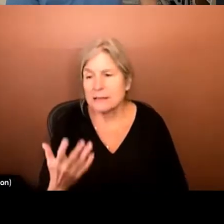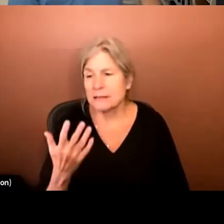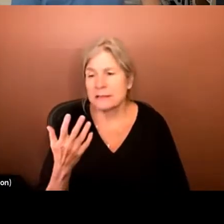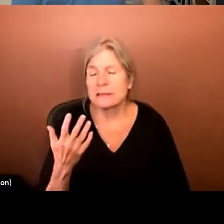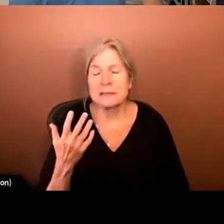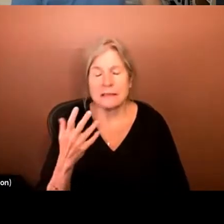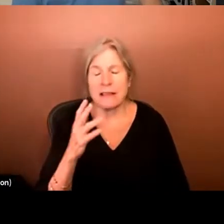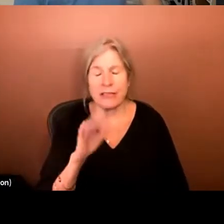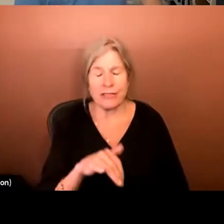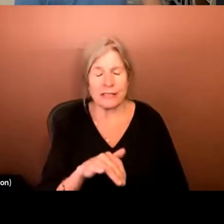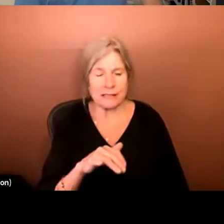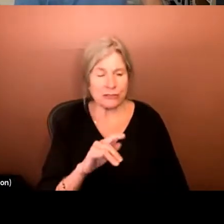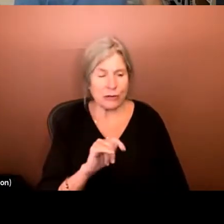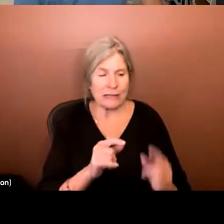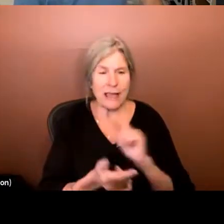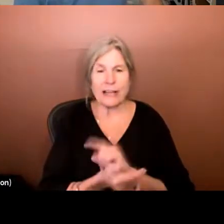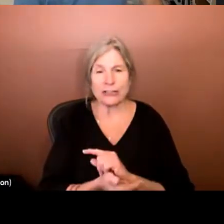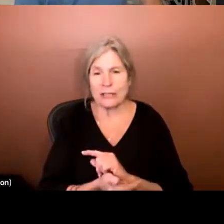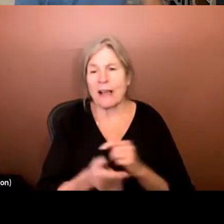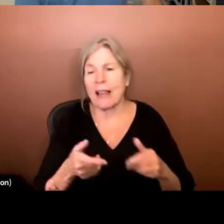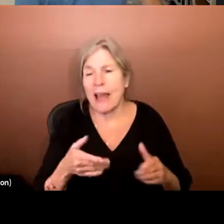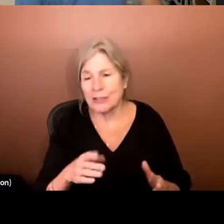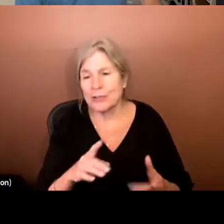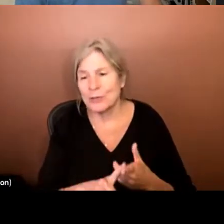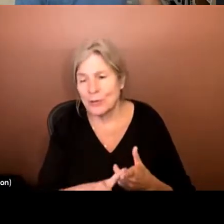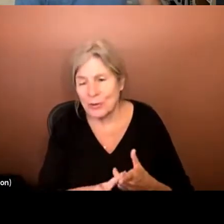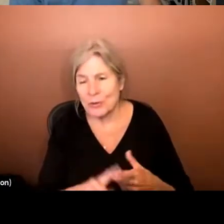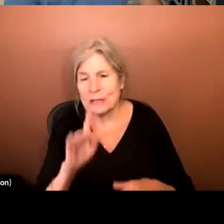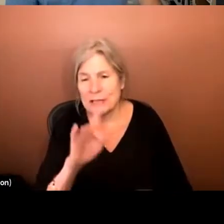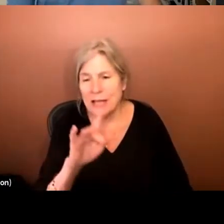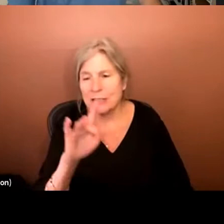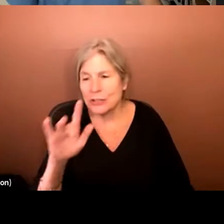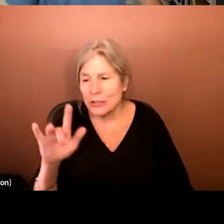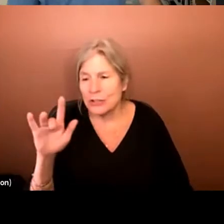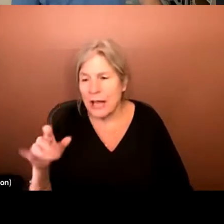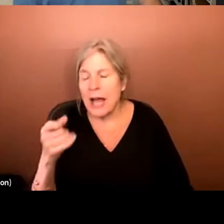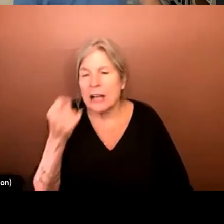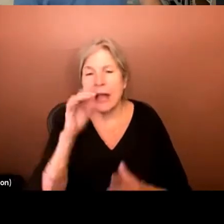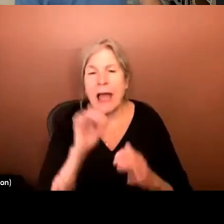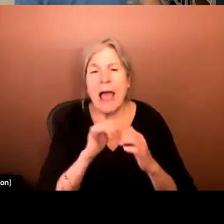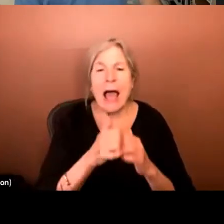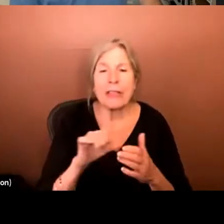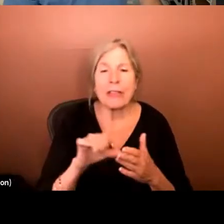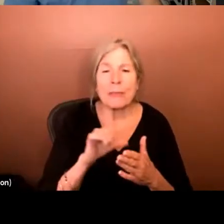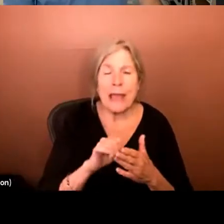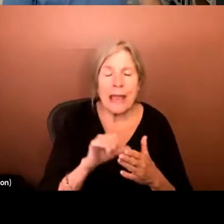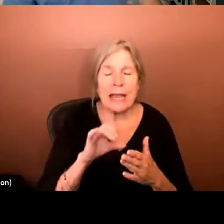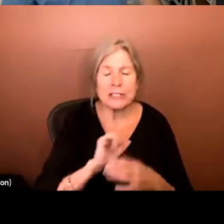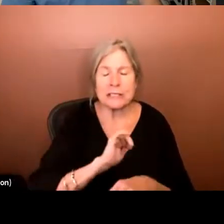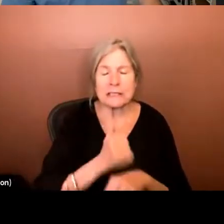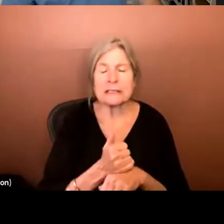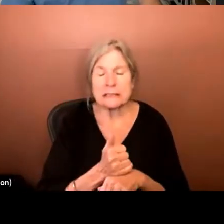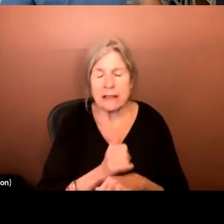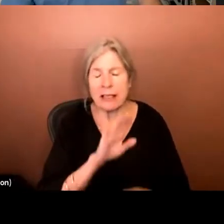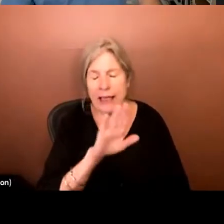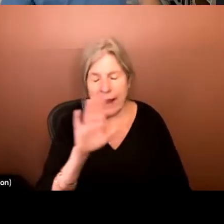translation allows you to touch certain coordinates and understand how the page layout, how the page is laid out.